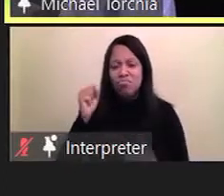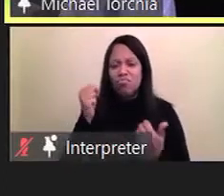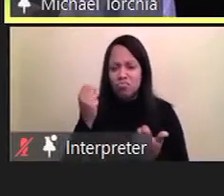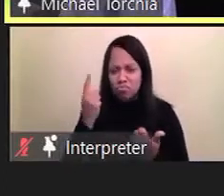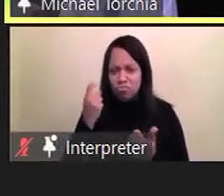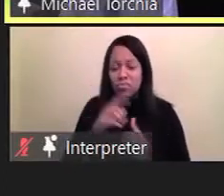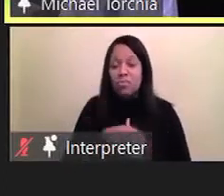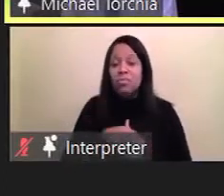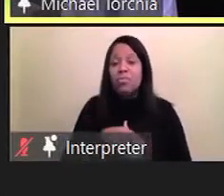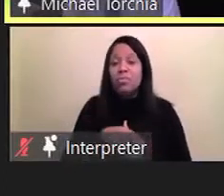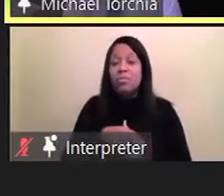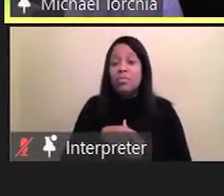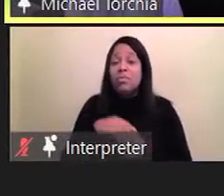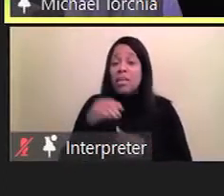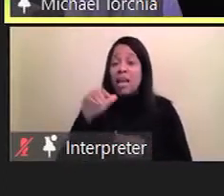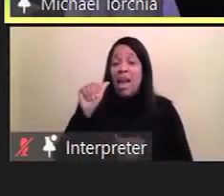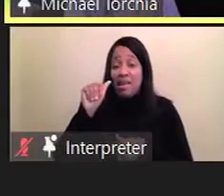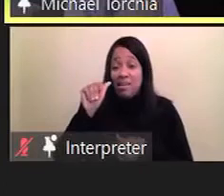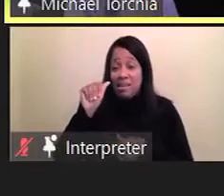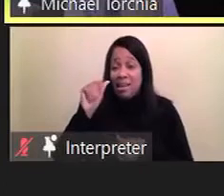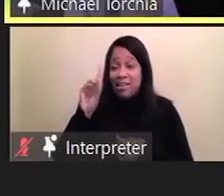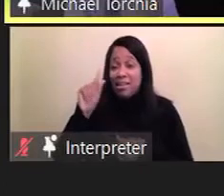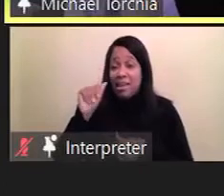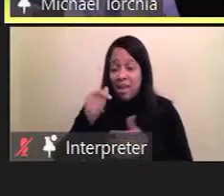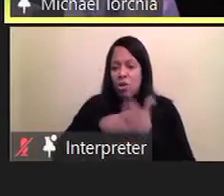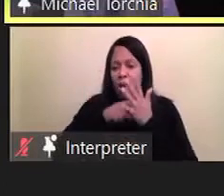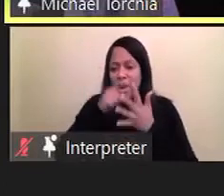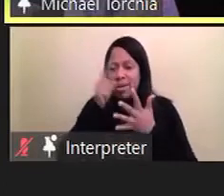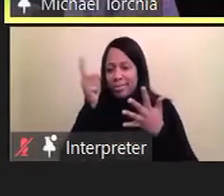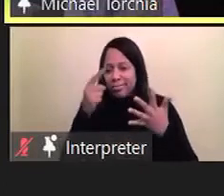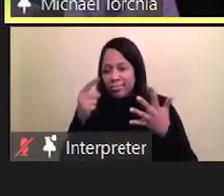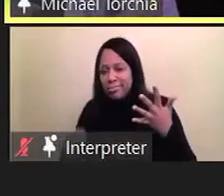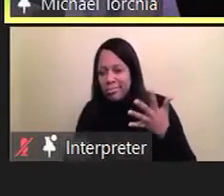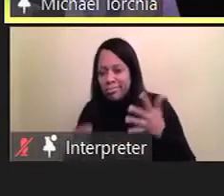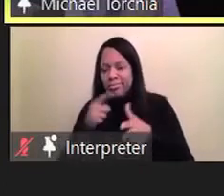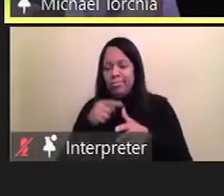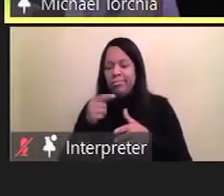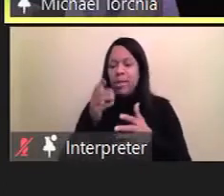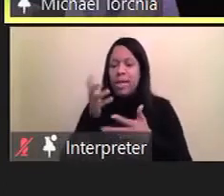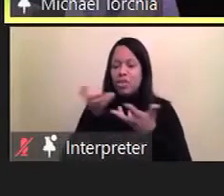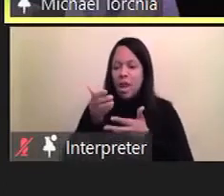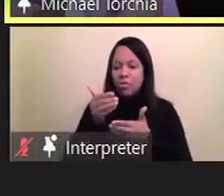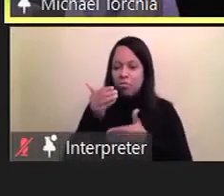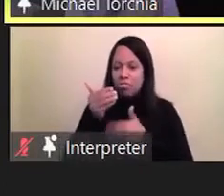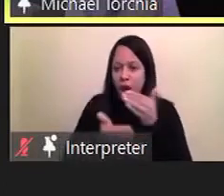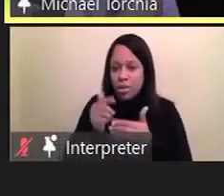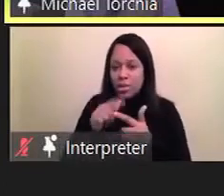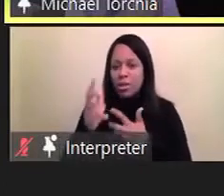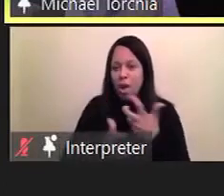The ADA requires you to engage in the interactive process and to provide the accommodation. But what if you don't? What if you don't?